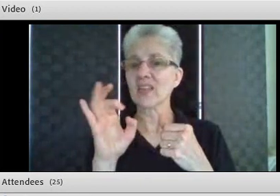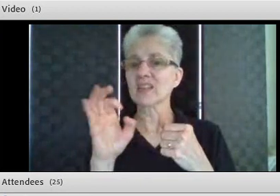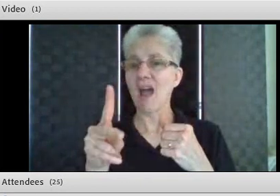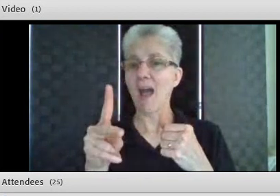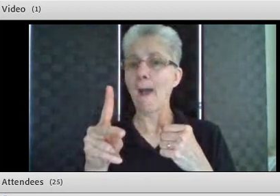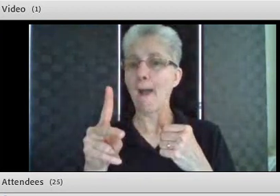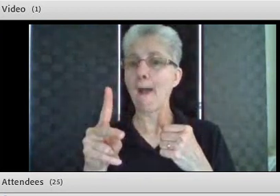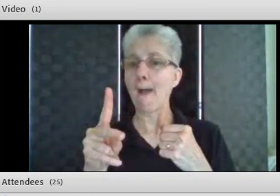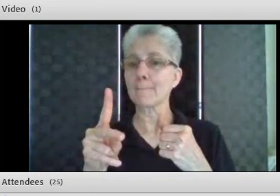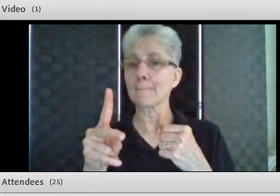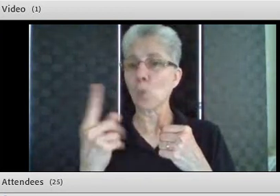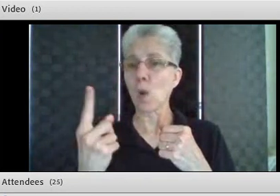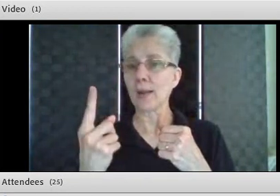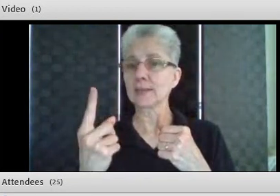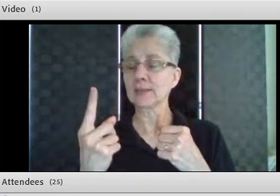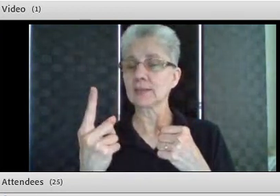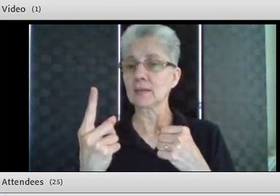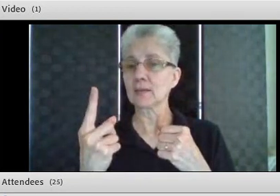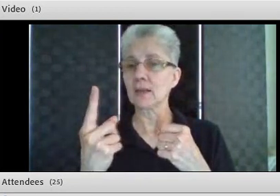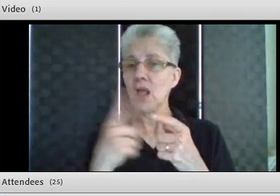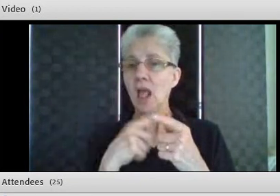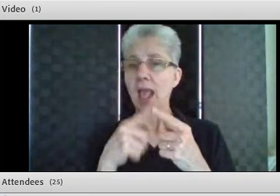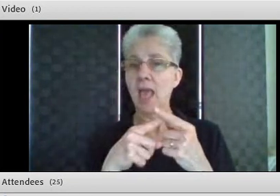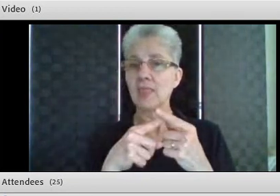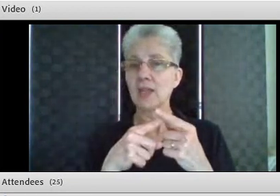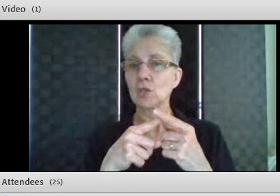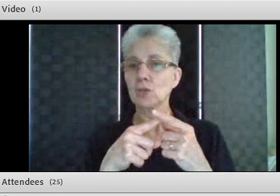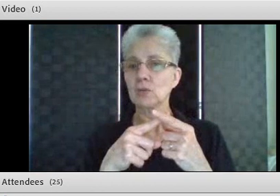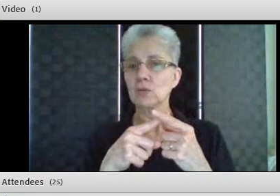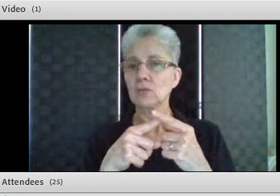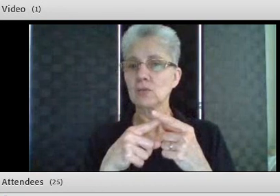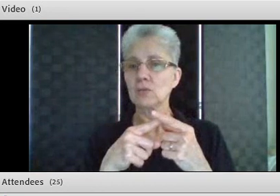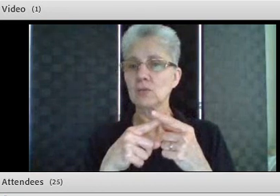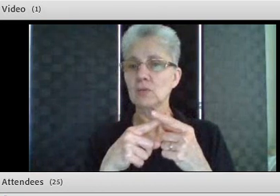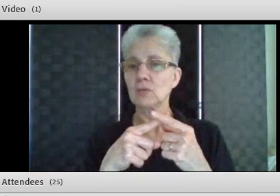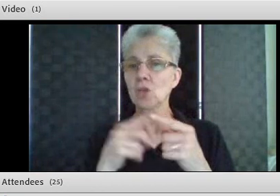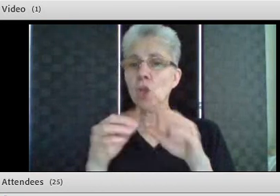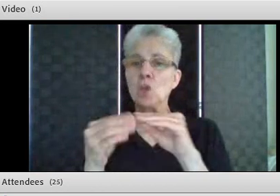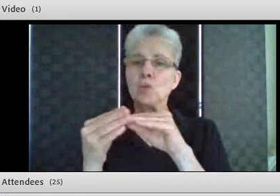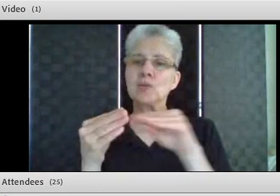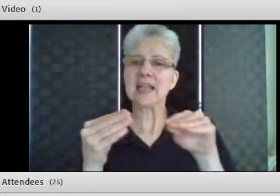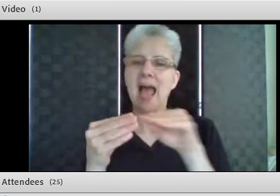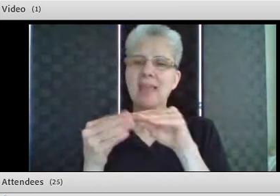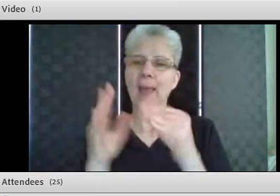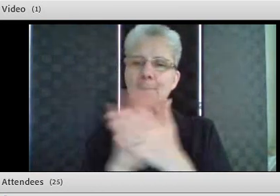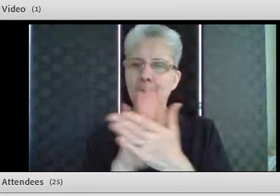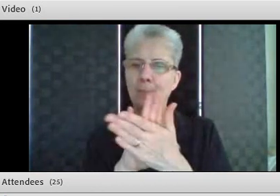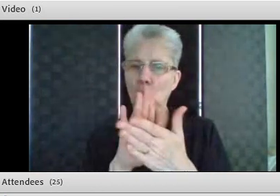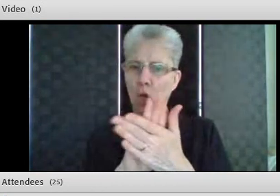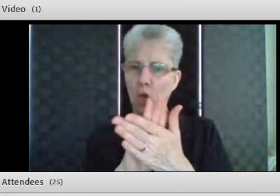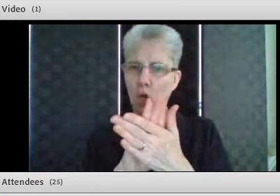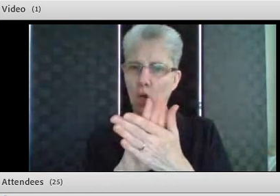and you wrap it around here around one of the top ones